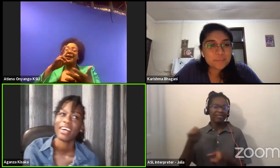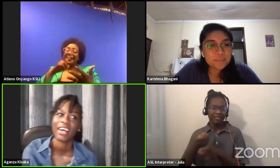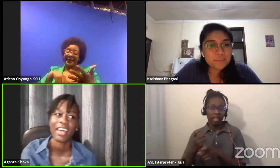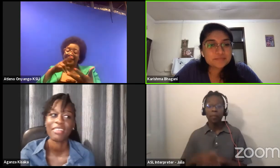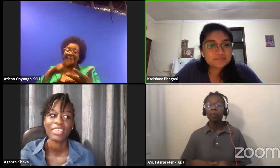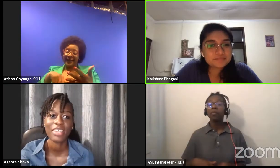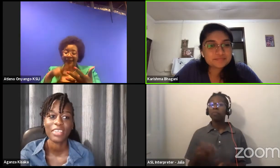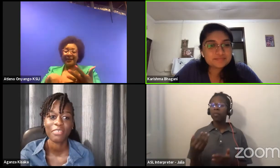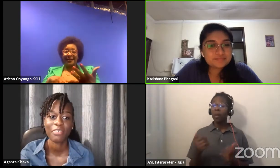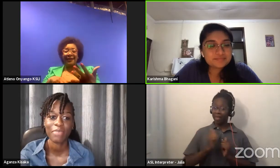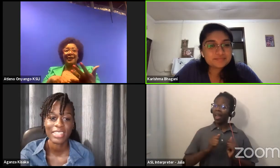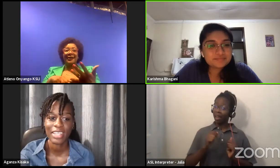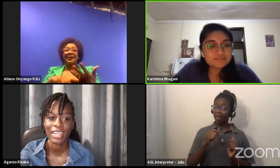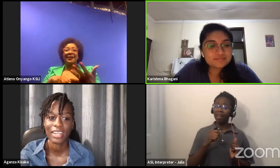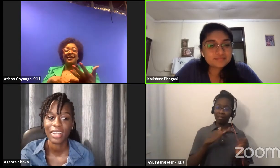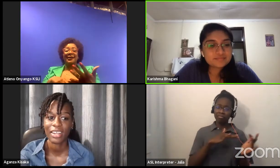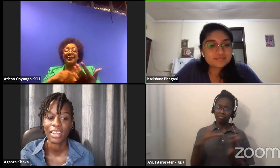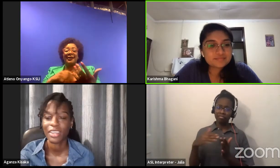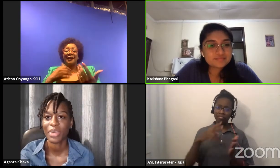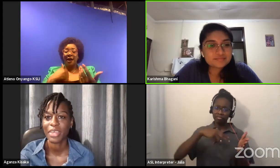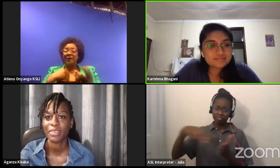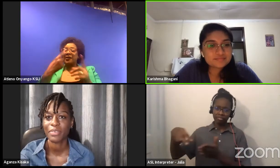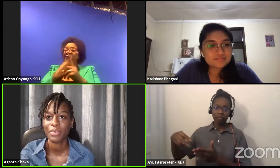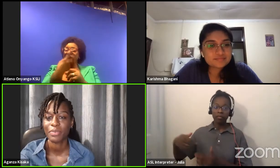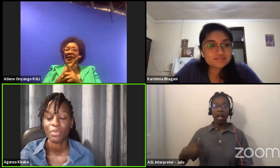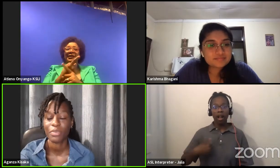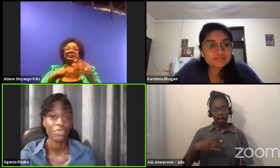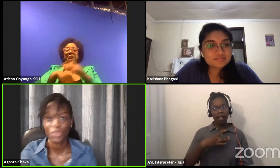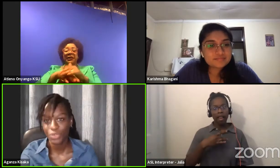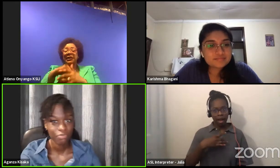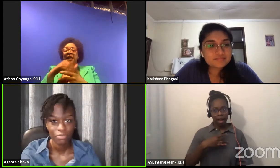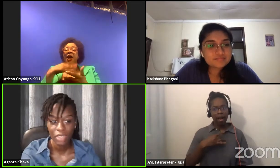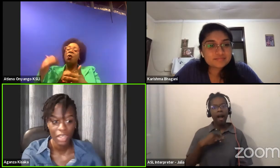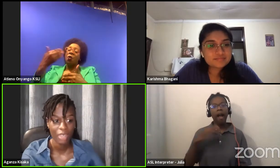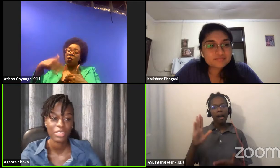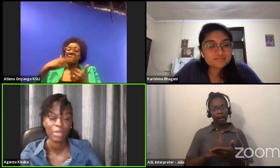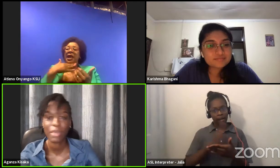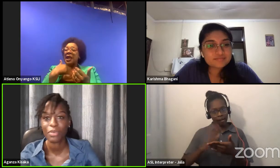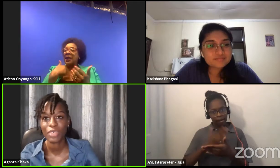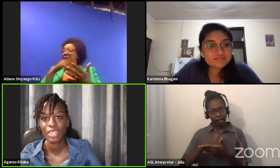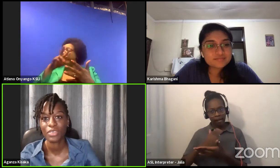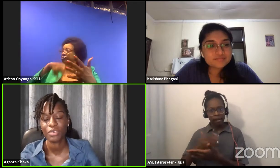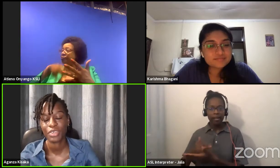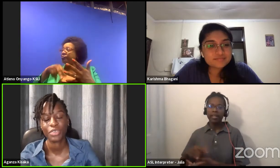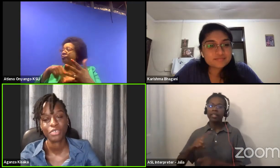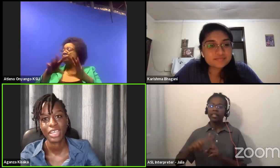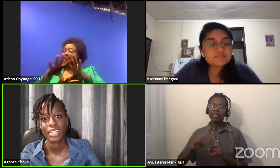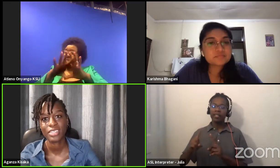I have a ton of plays that I like going through. Some I read over and over again,